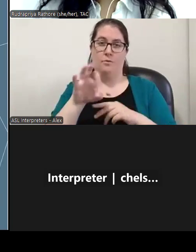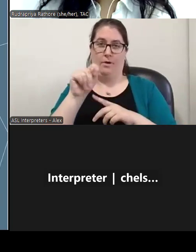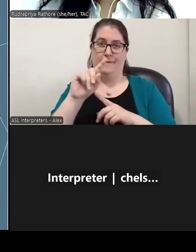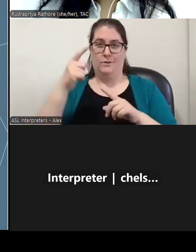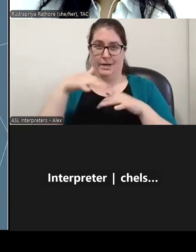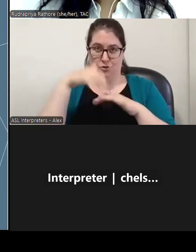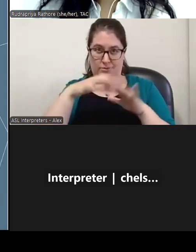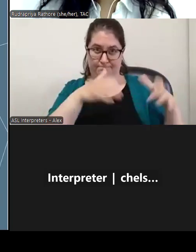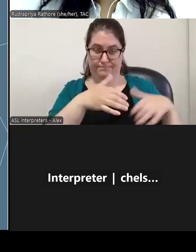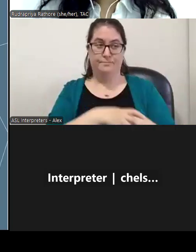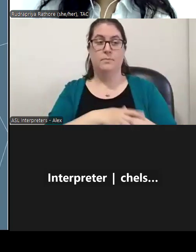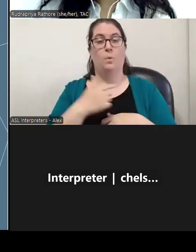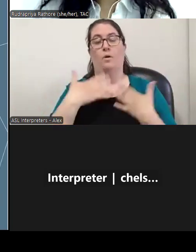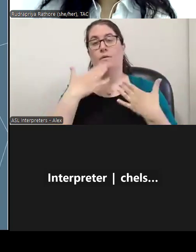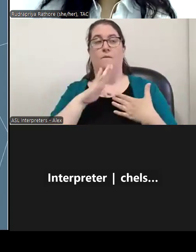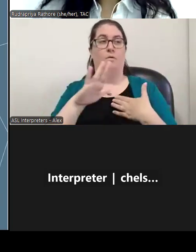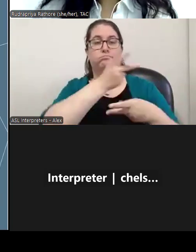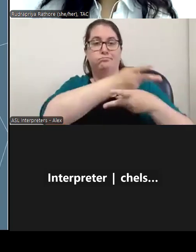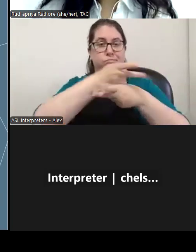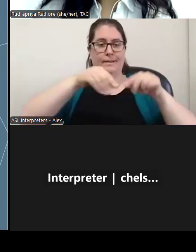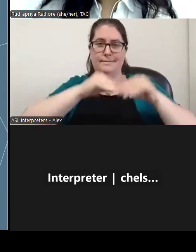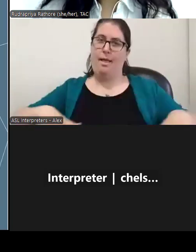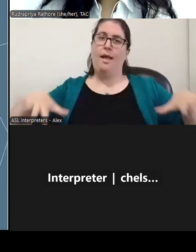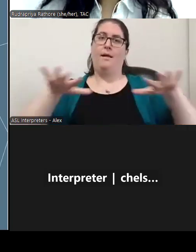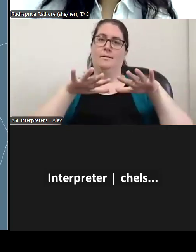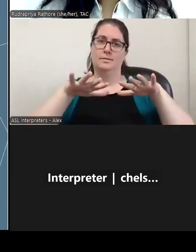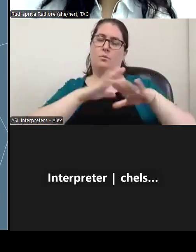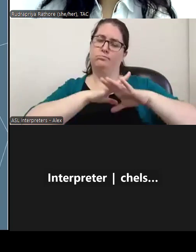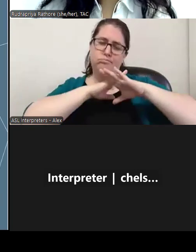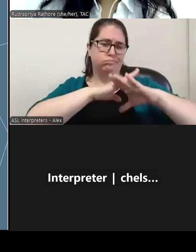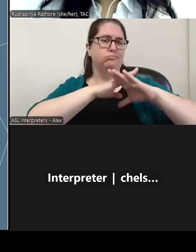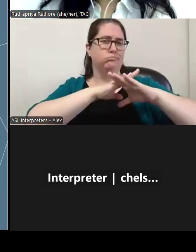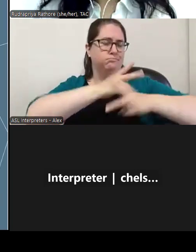we're grateful for the native stewards of this land who have protected and continue to fight to